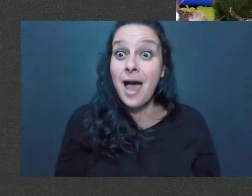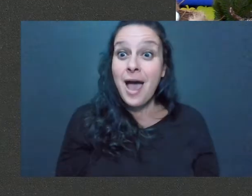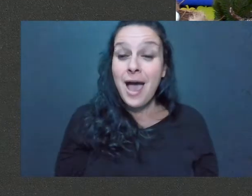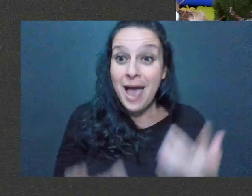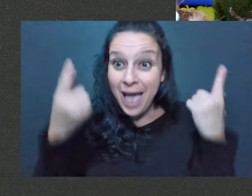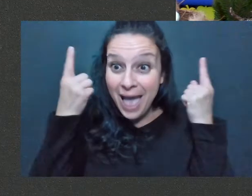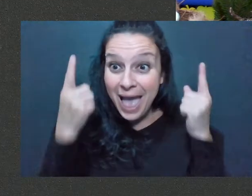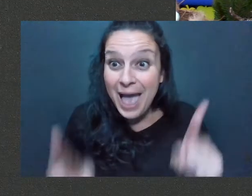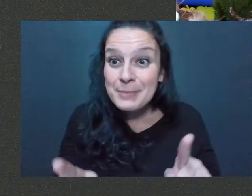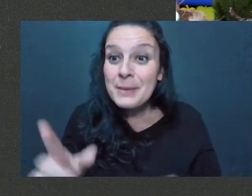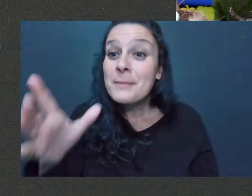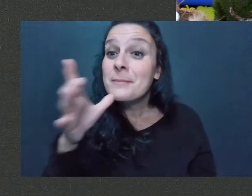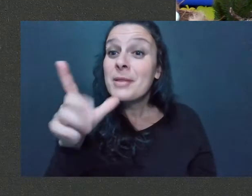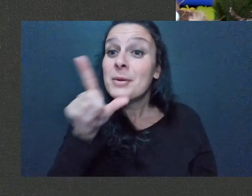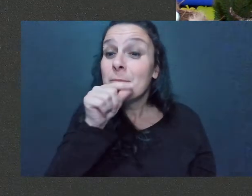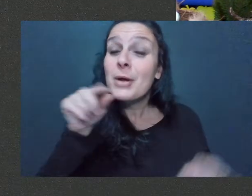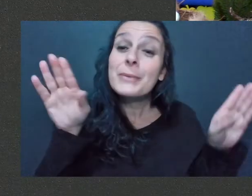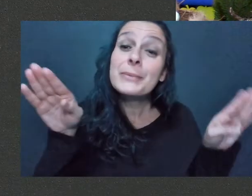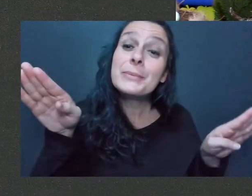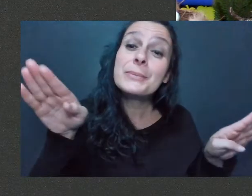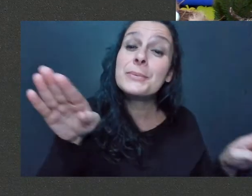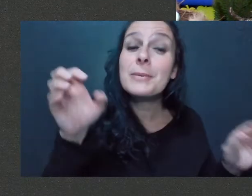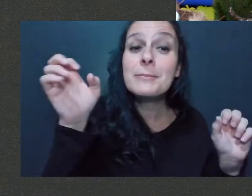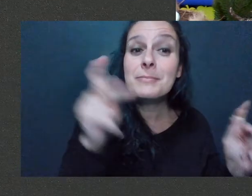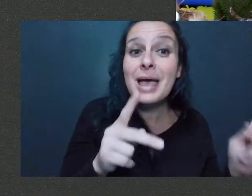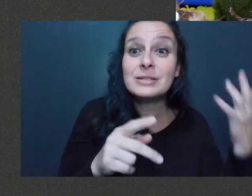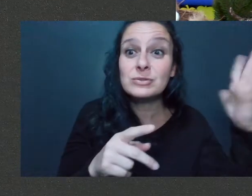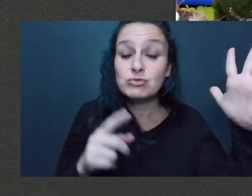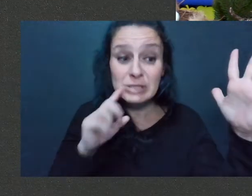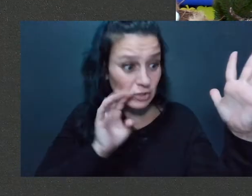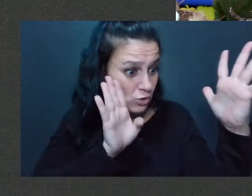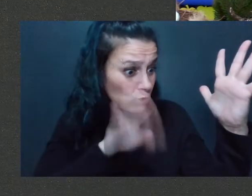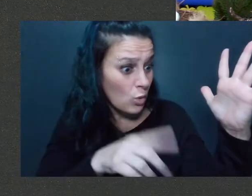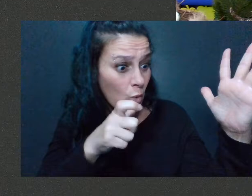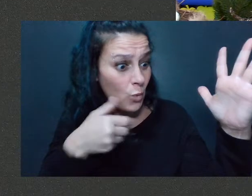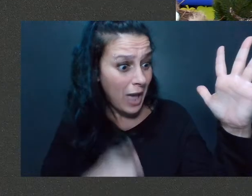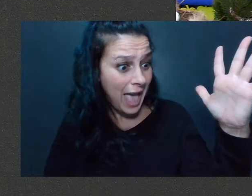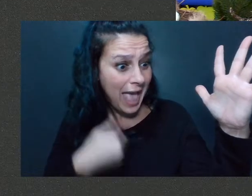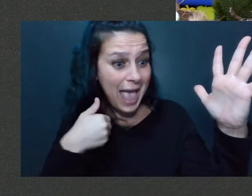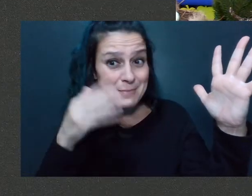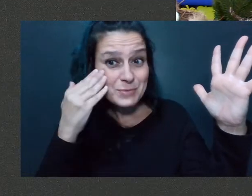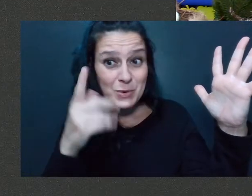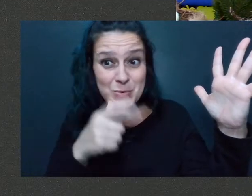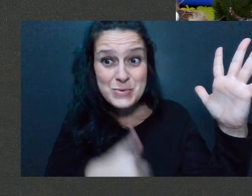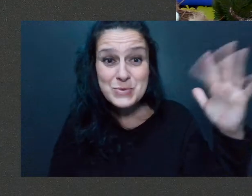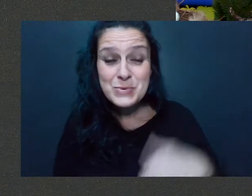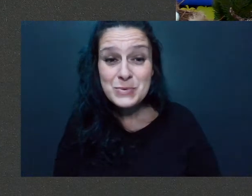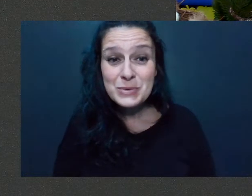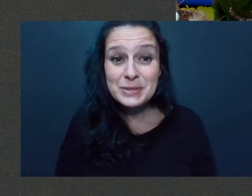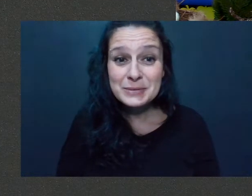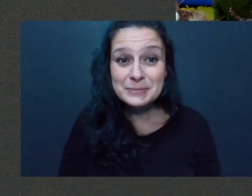Just then, the mother bird came back to the tree. "Do you know who I am?" she said to her baby bird.